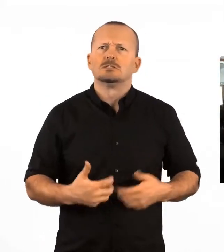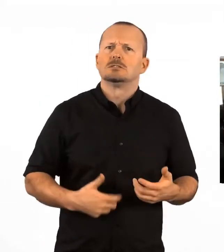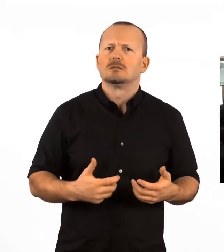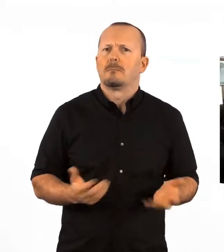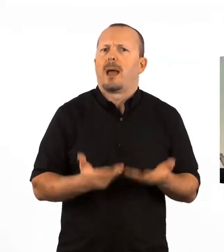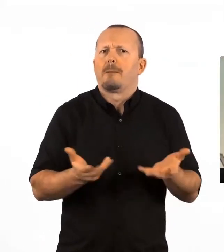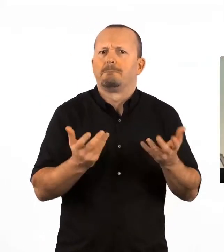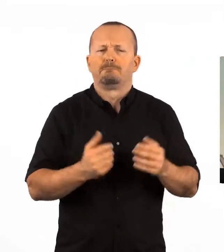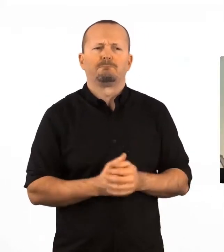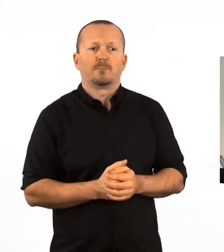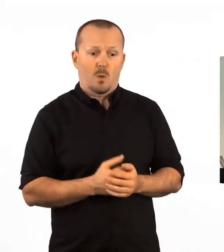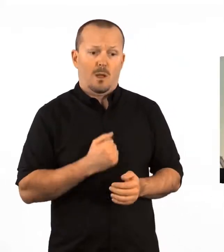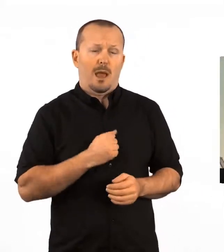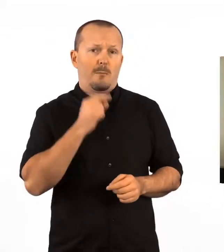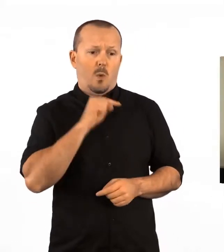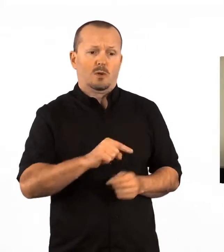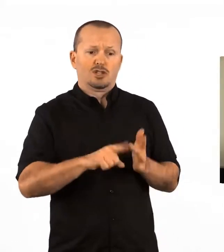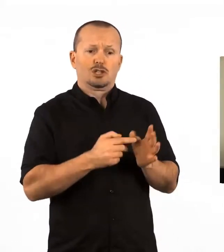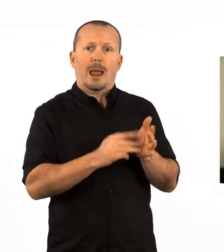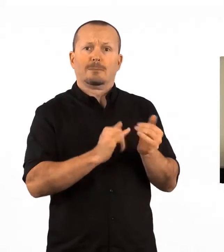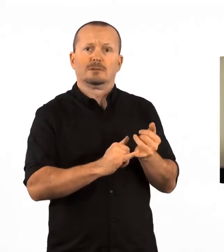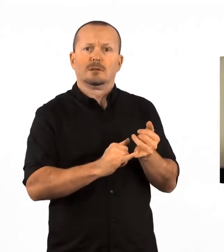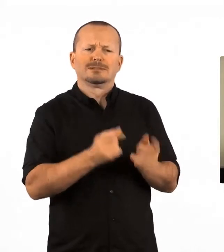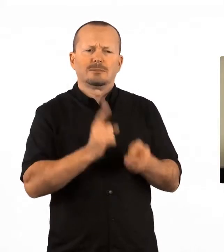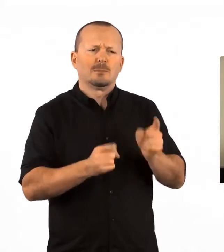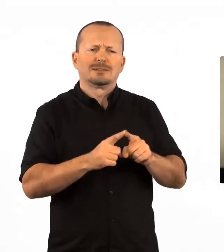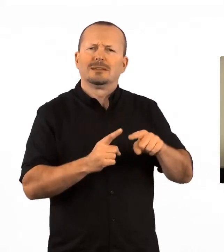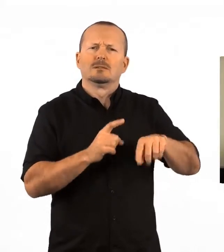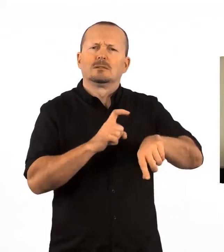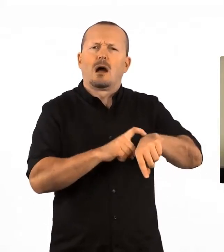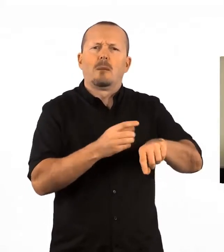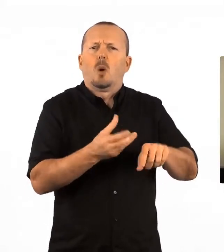thing we found with James especially was that he needed time without his implants on.